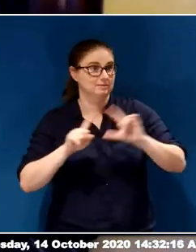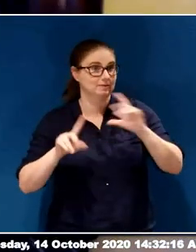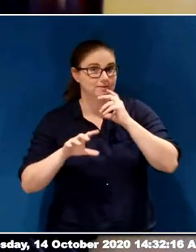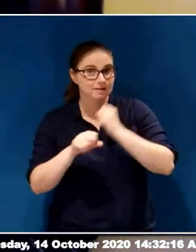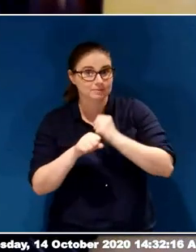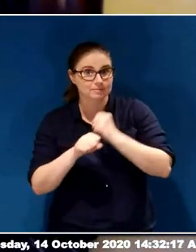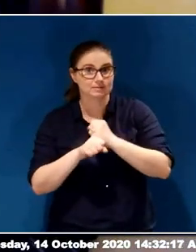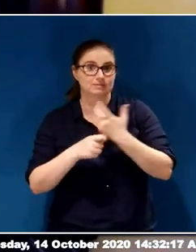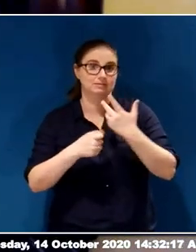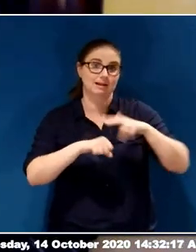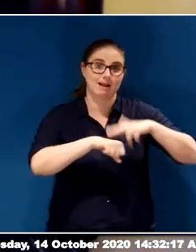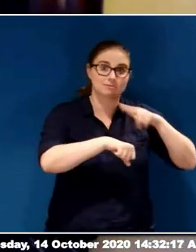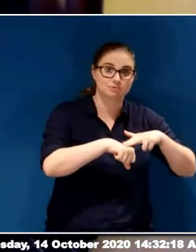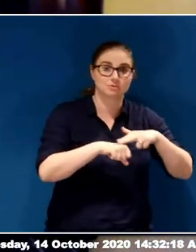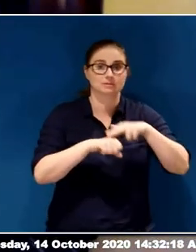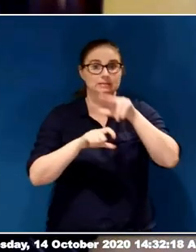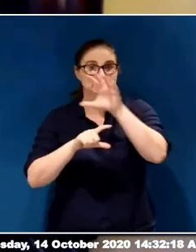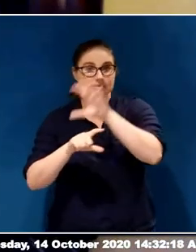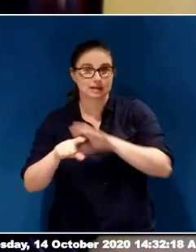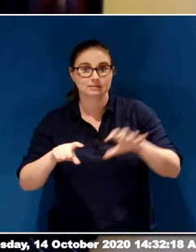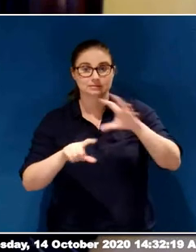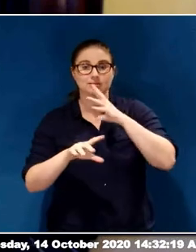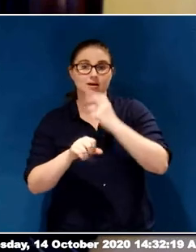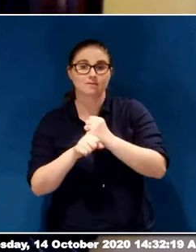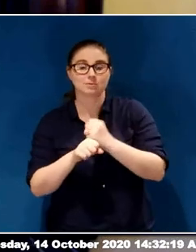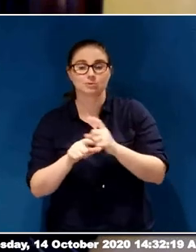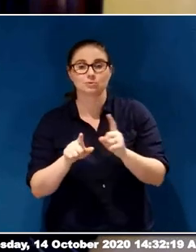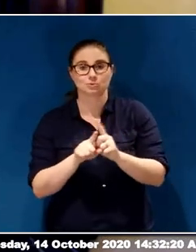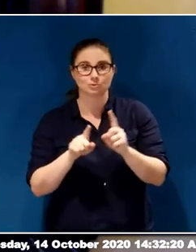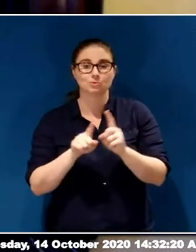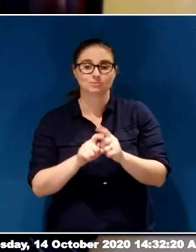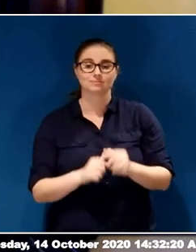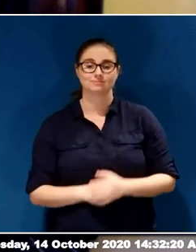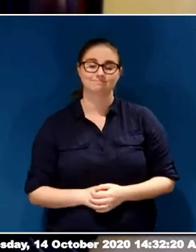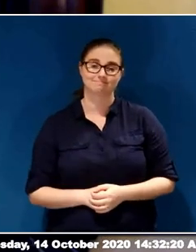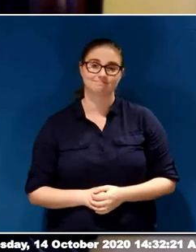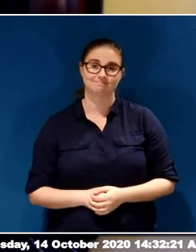In addition, there are three education sectors, all of whom receive Government